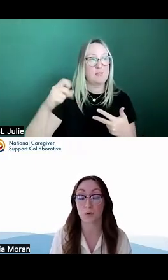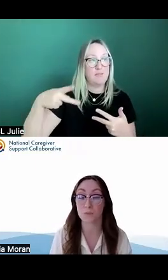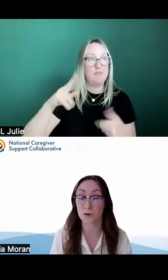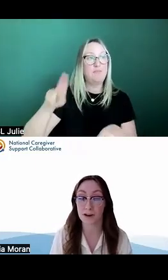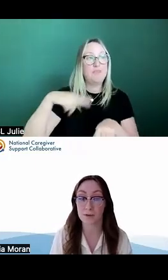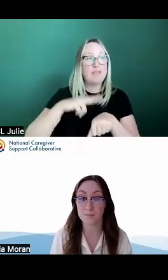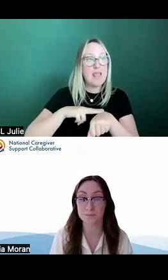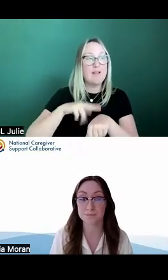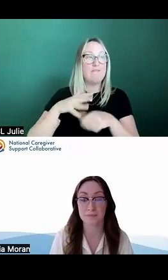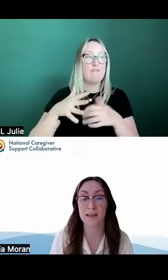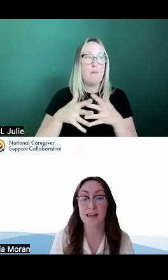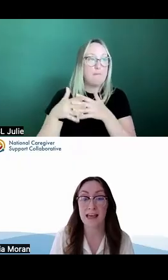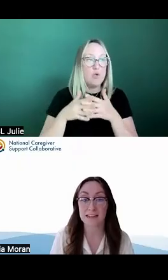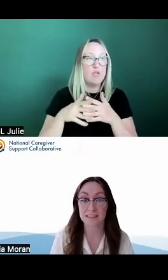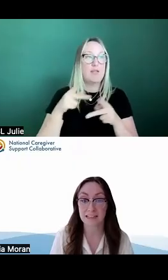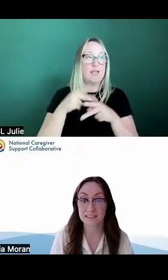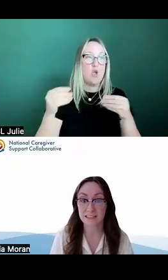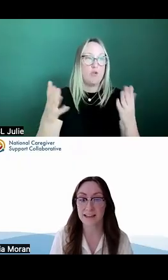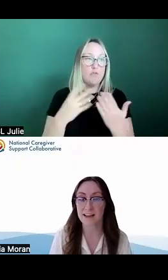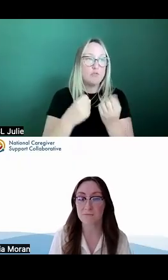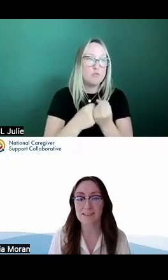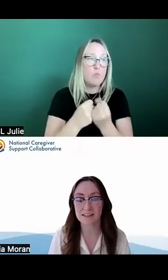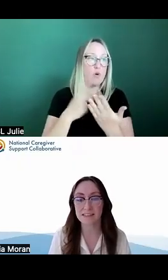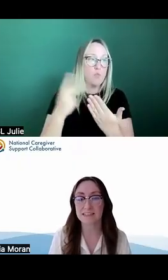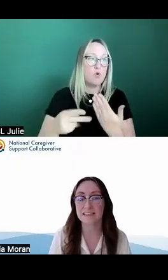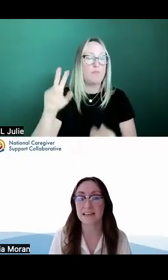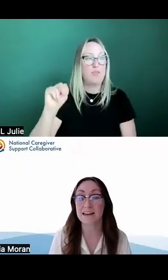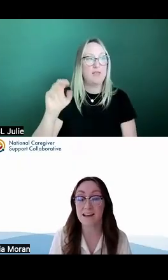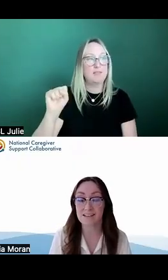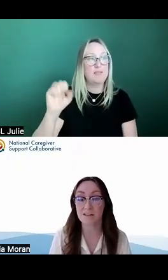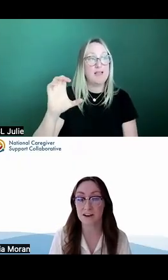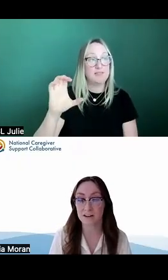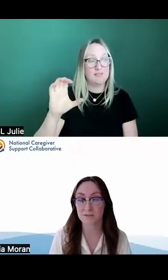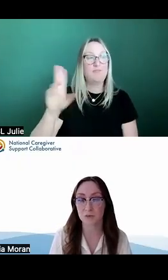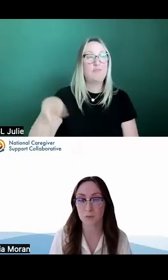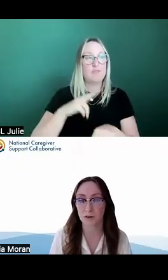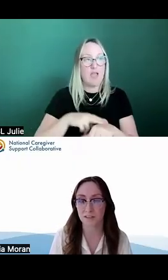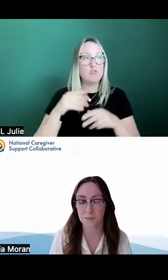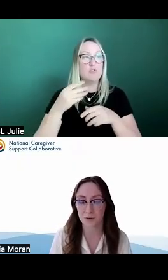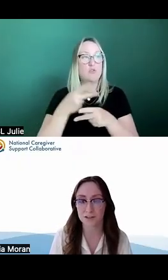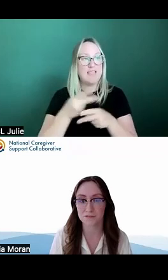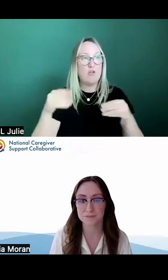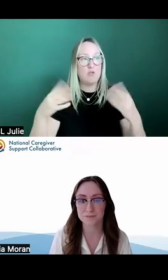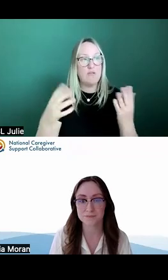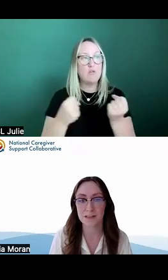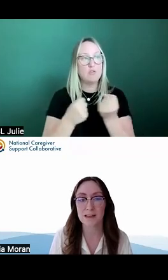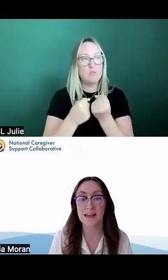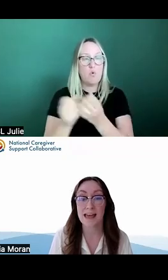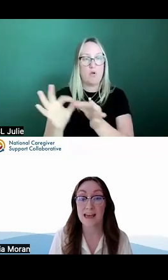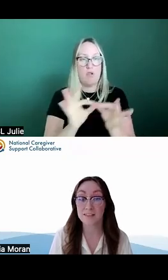Support Program. NCSC, like I've mentioned, is the National Caregiver Support Collaborative. And,